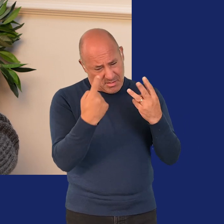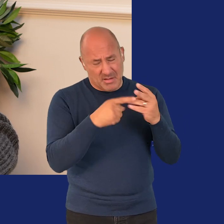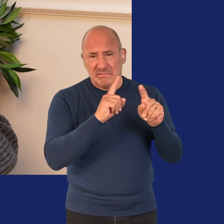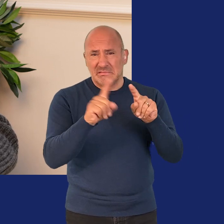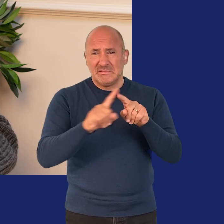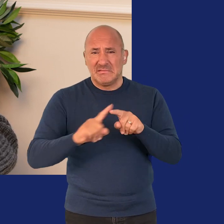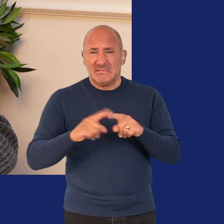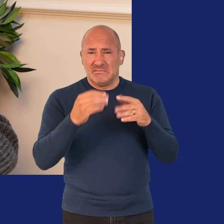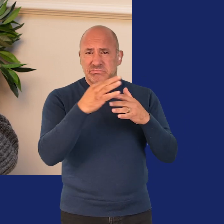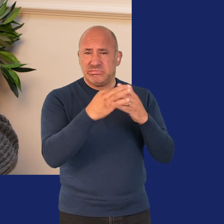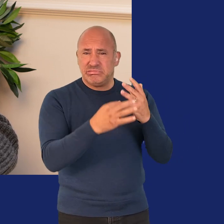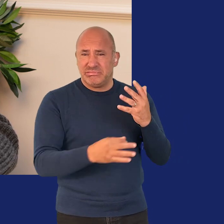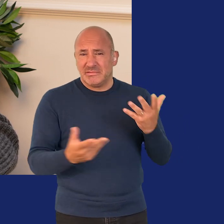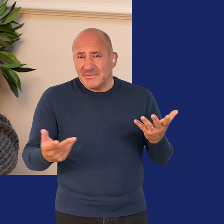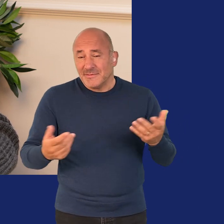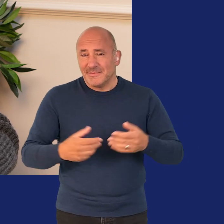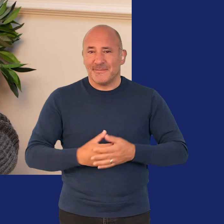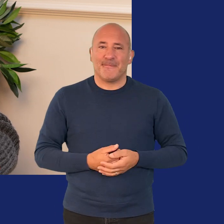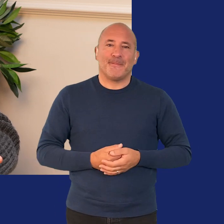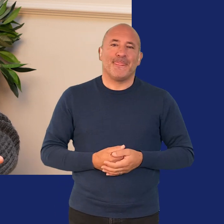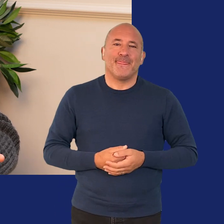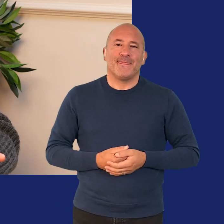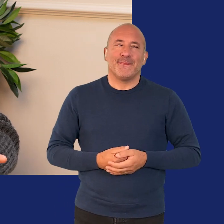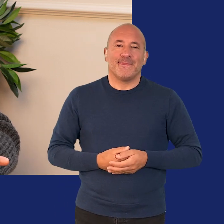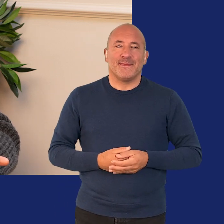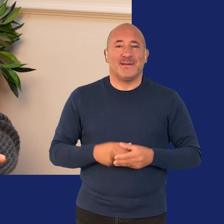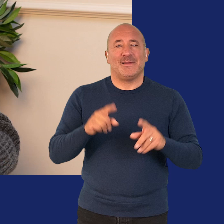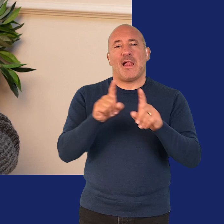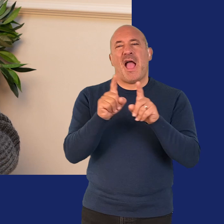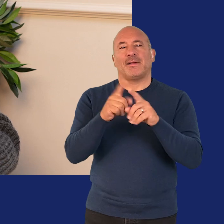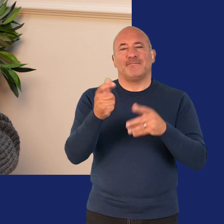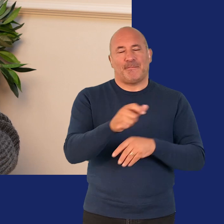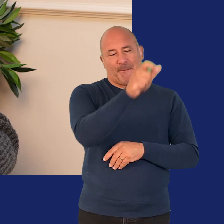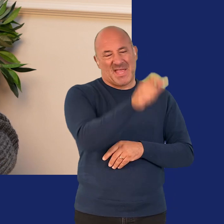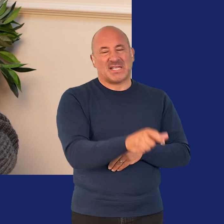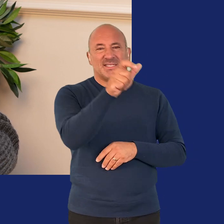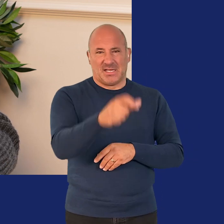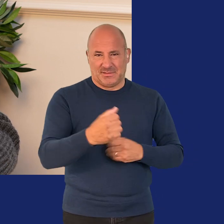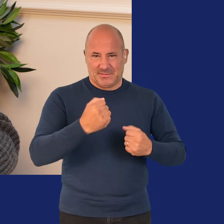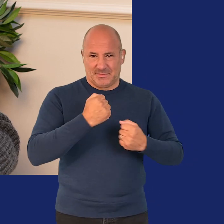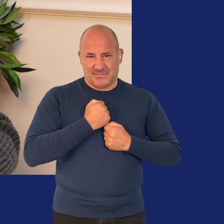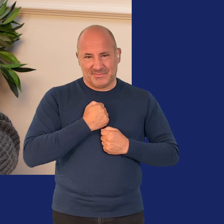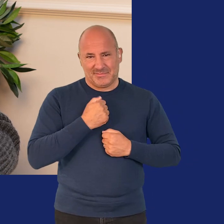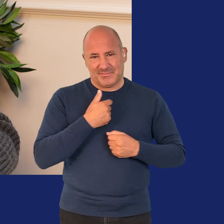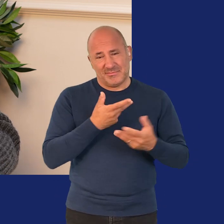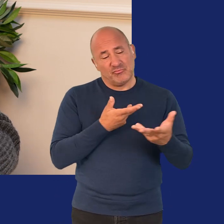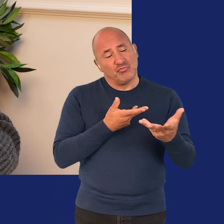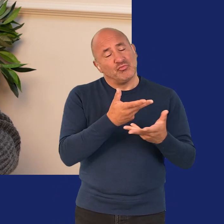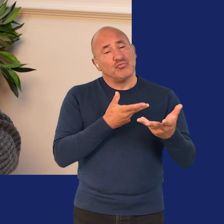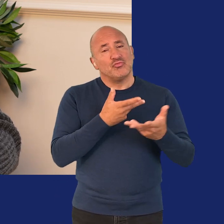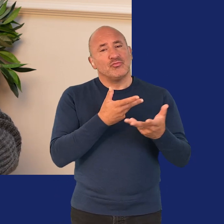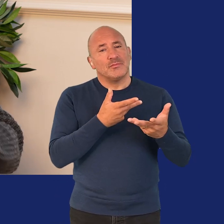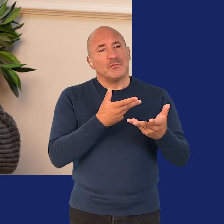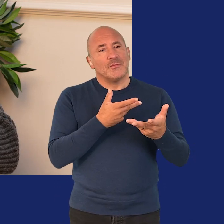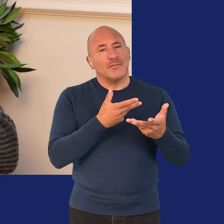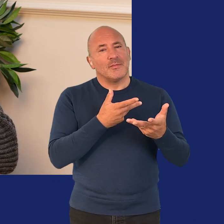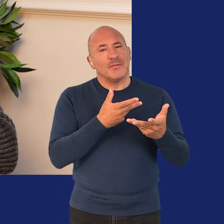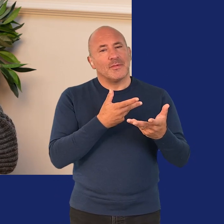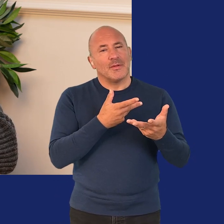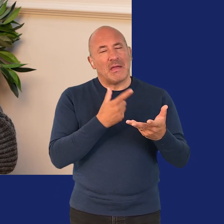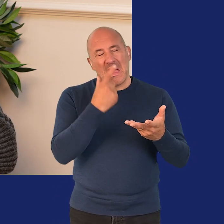grounds, like, um, like, and obviously like if we're just, um, sort of, um, from